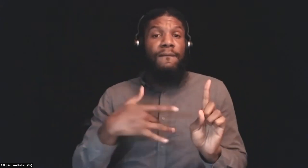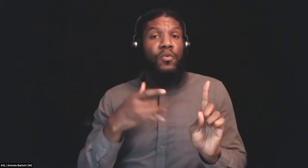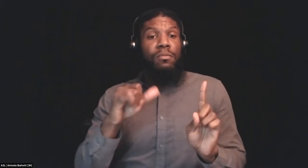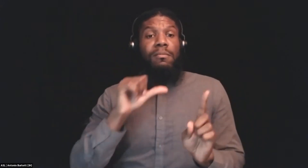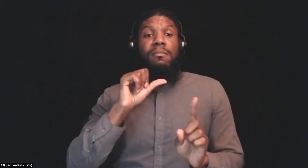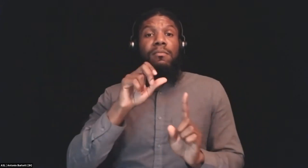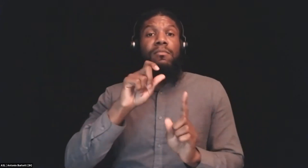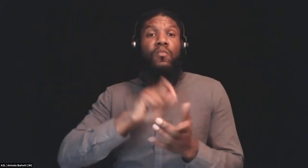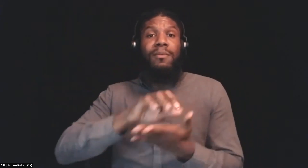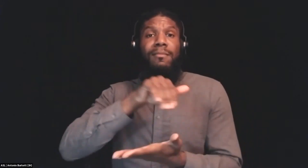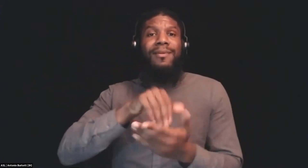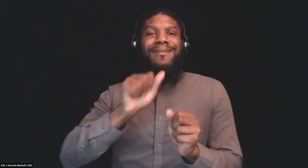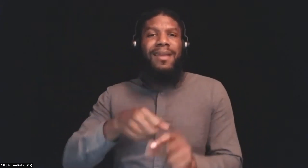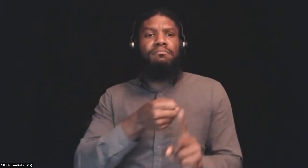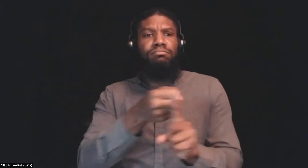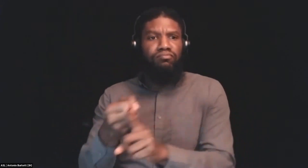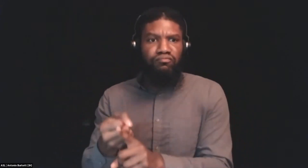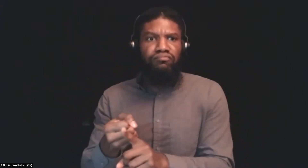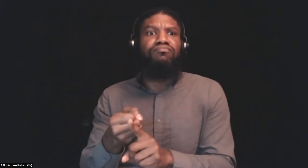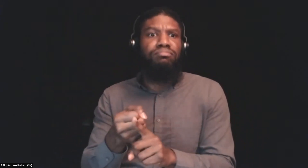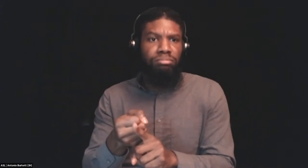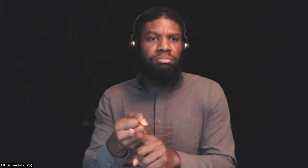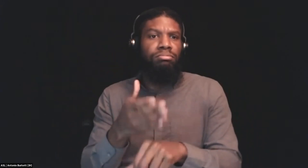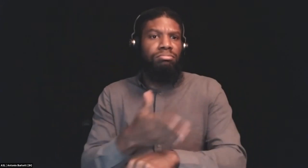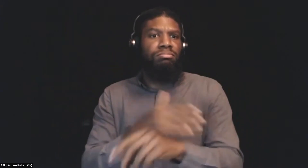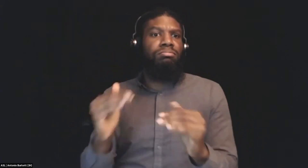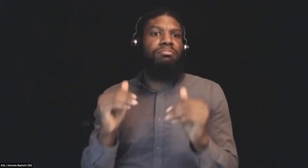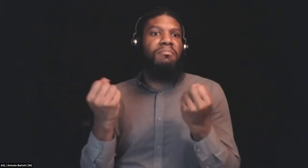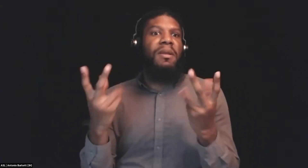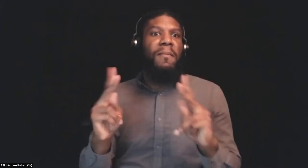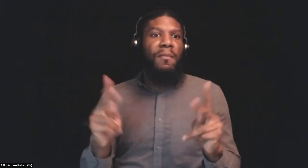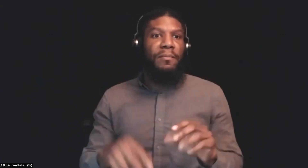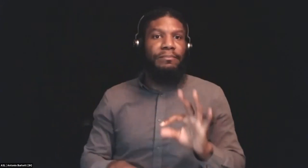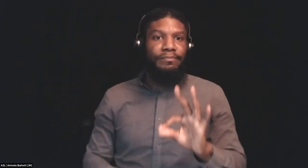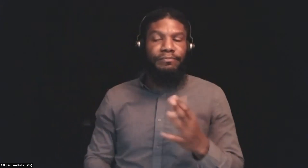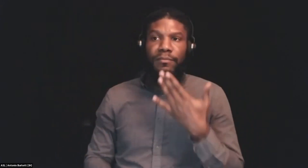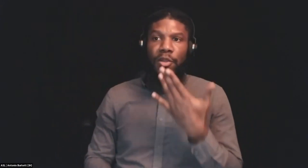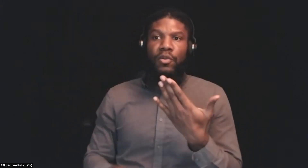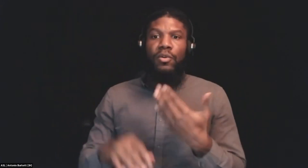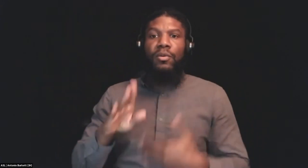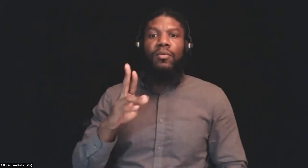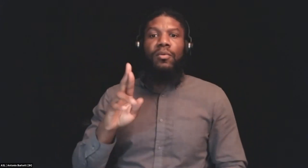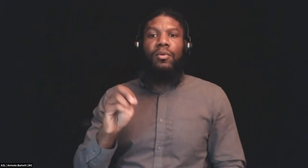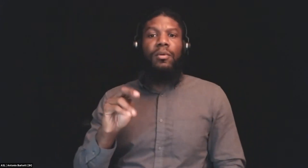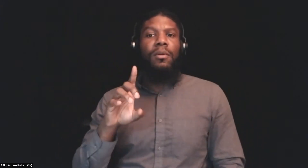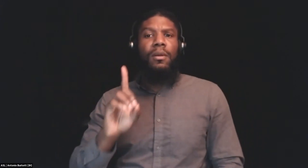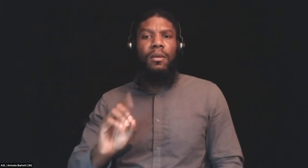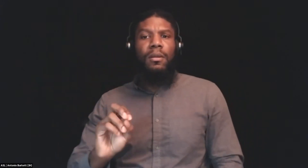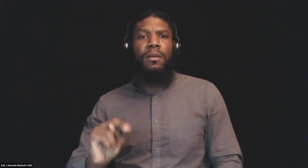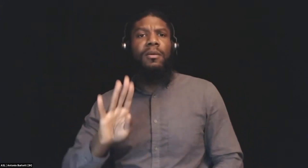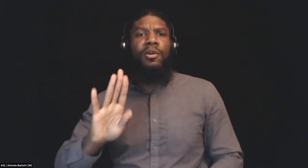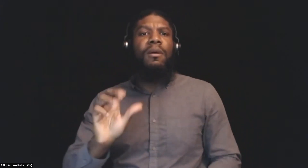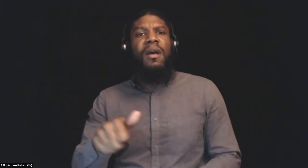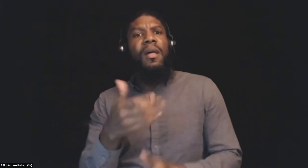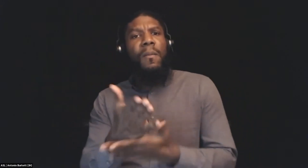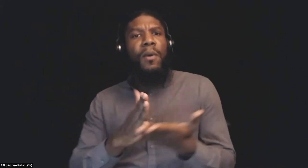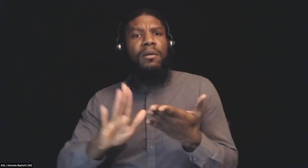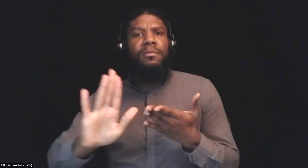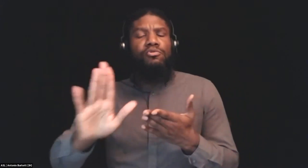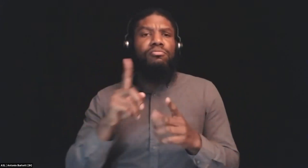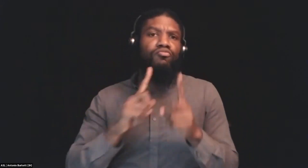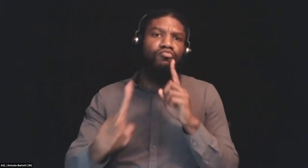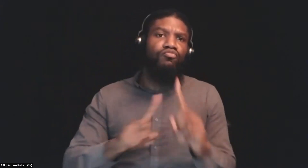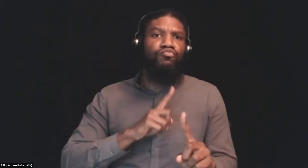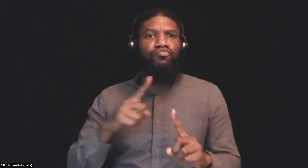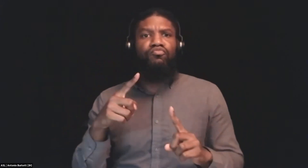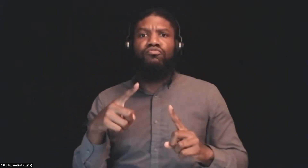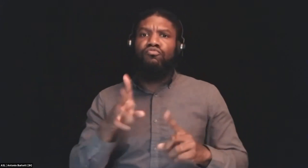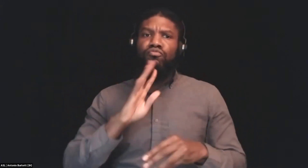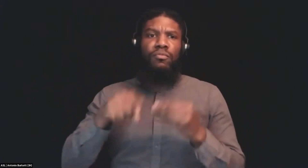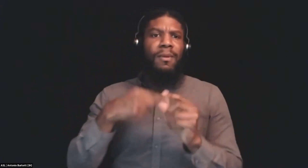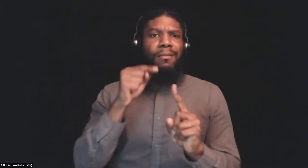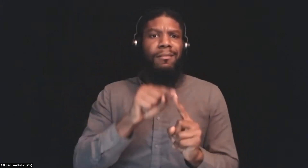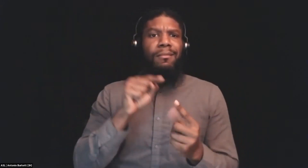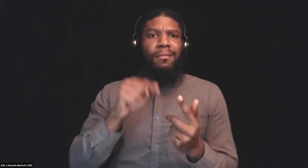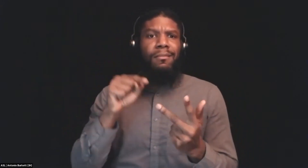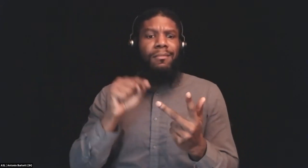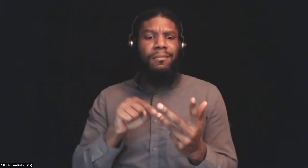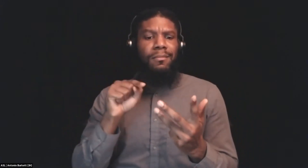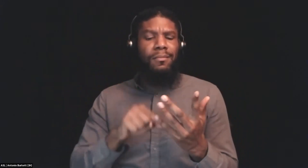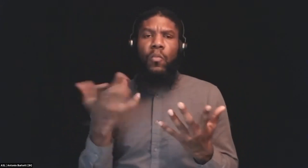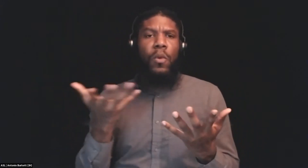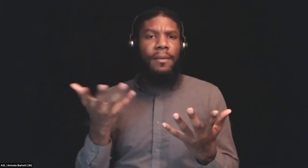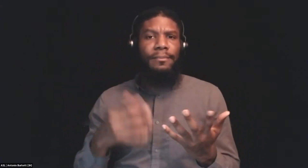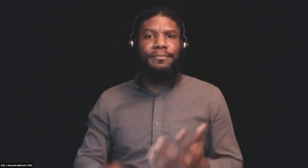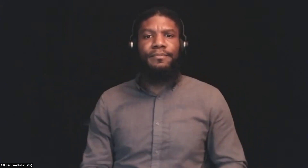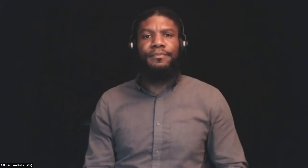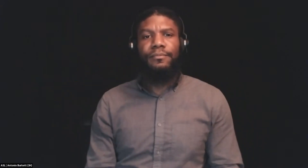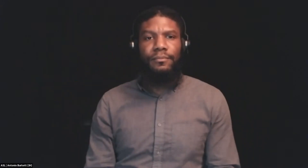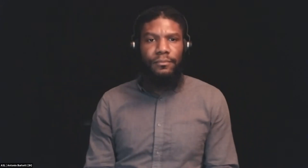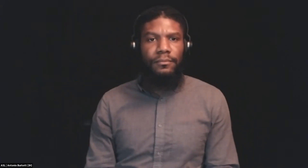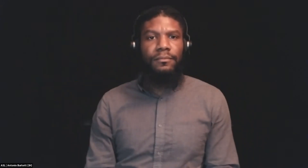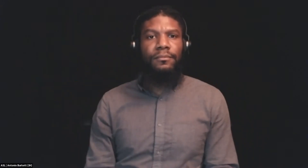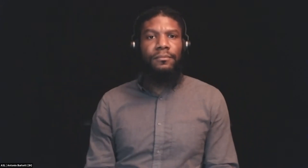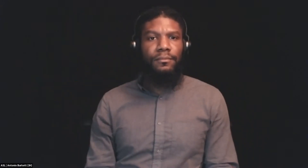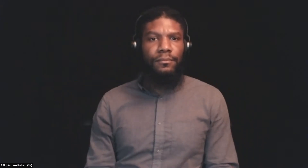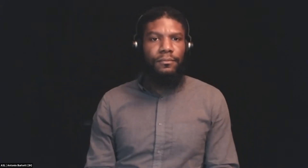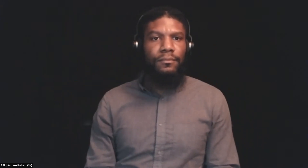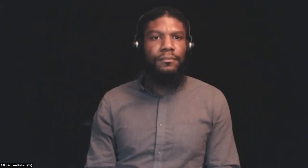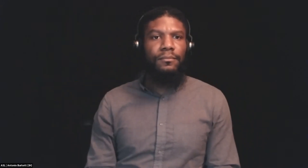And thank you brandon. Other other parts of your discussion that came out of those small groups.